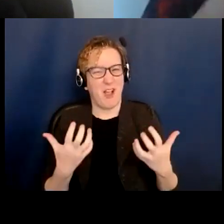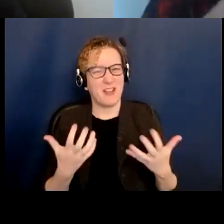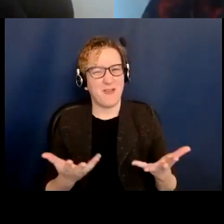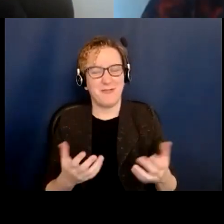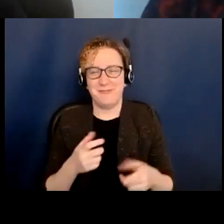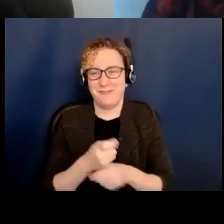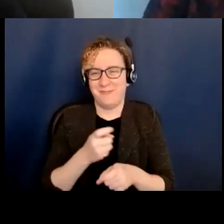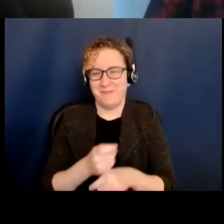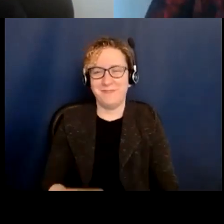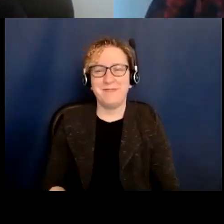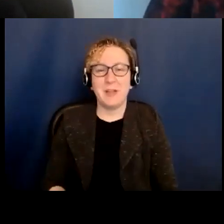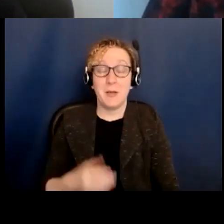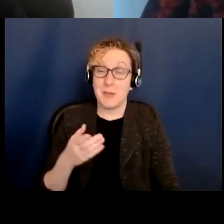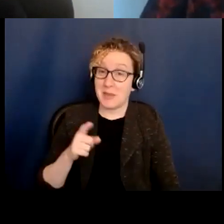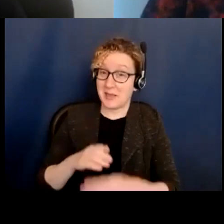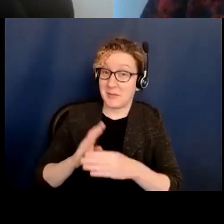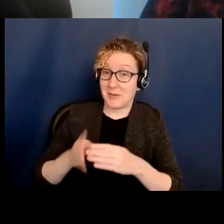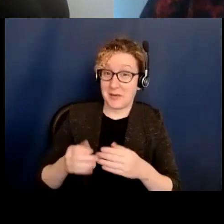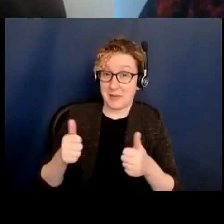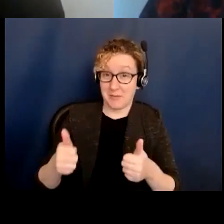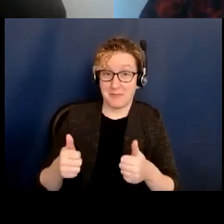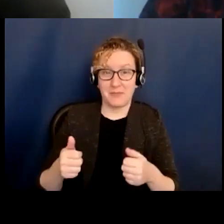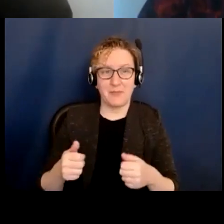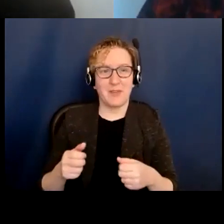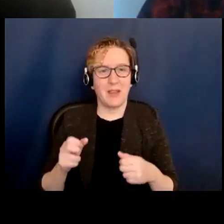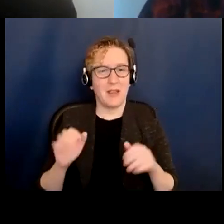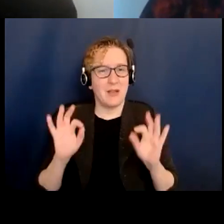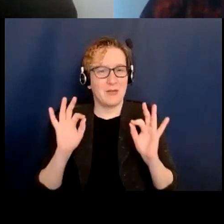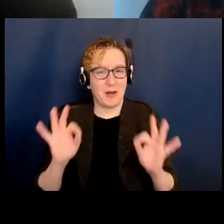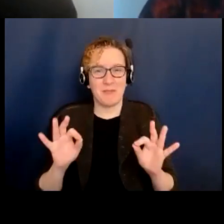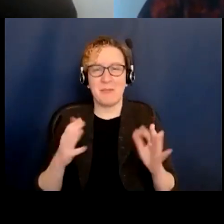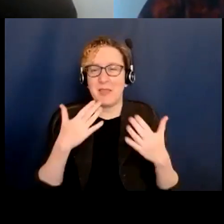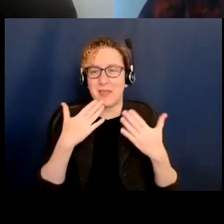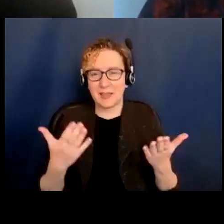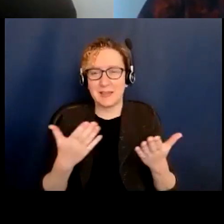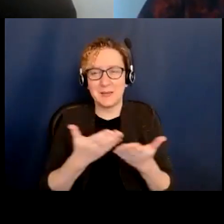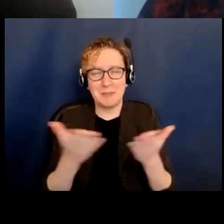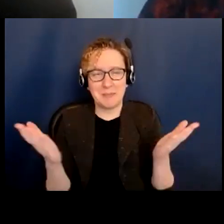Maybe you will do it this weekend. That is great. Thank you.